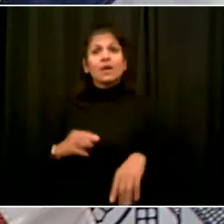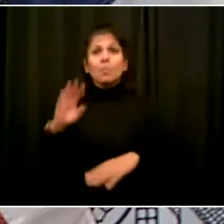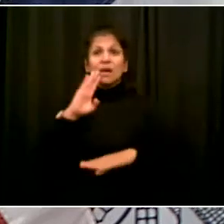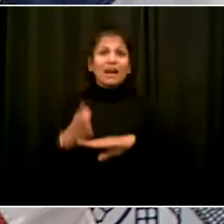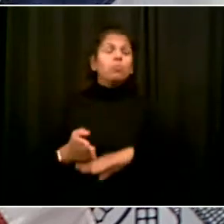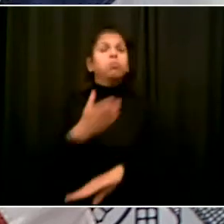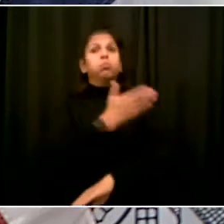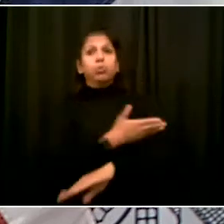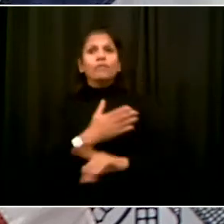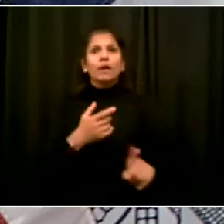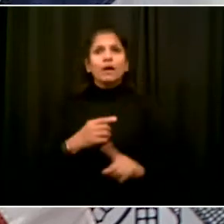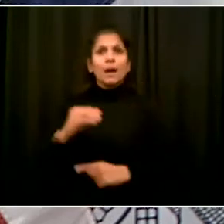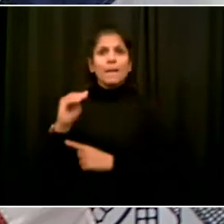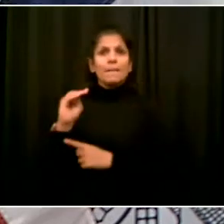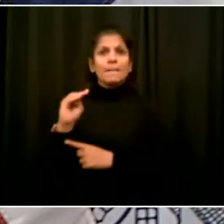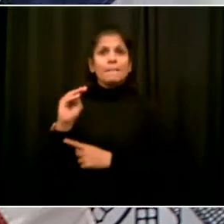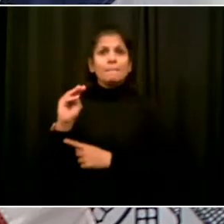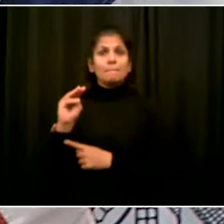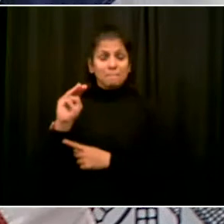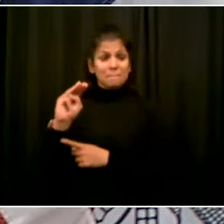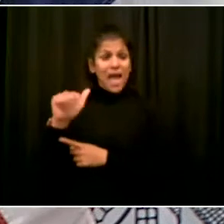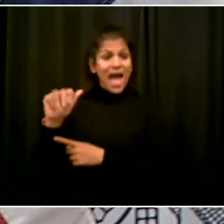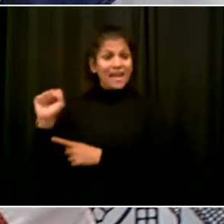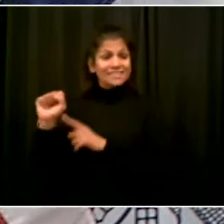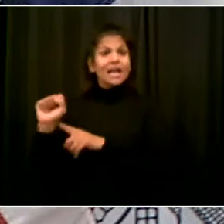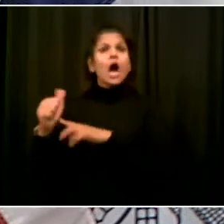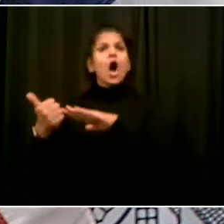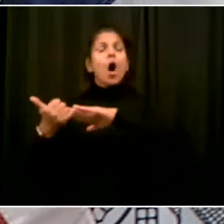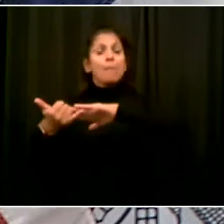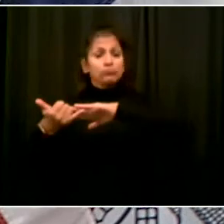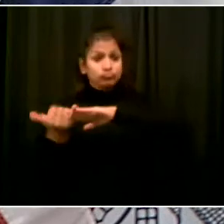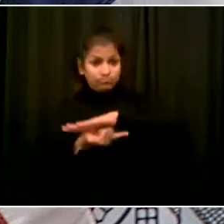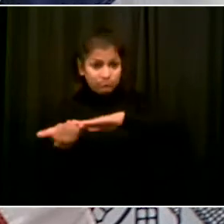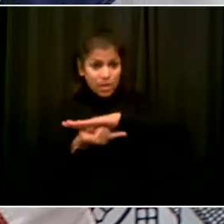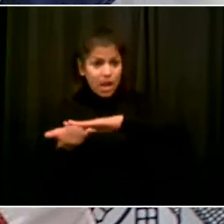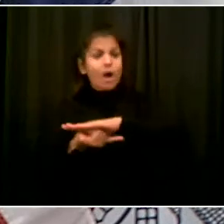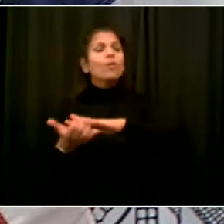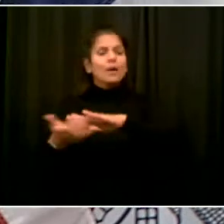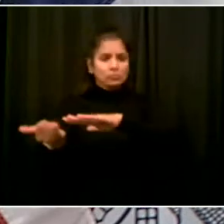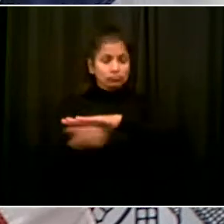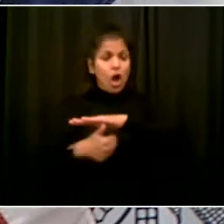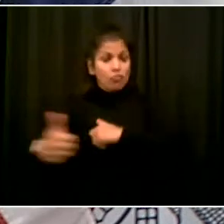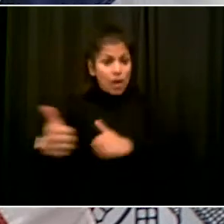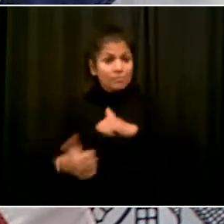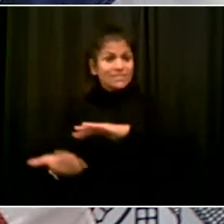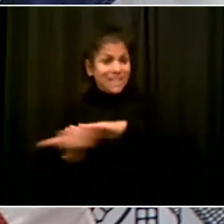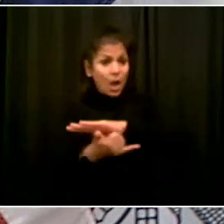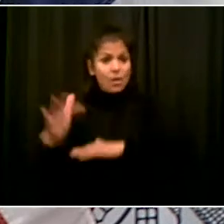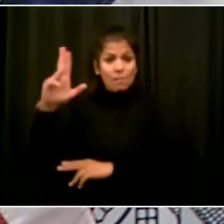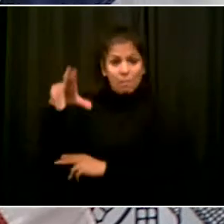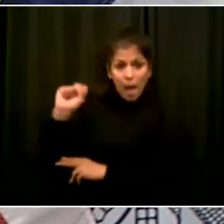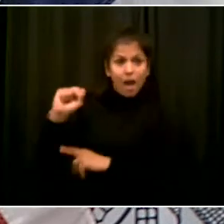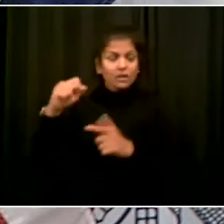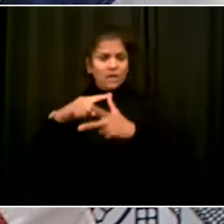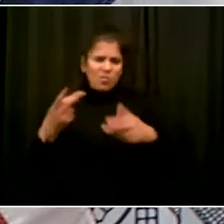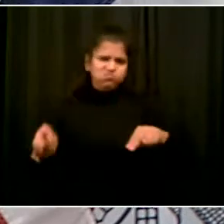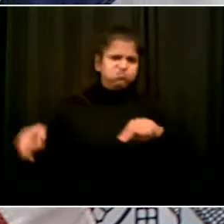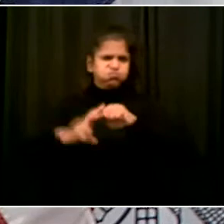BEHAVIOR. CONTINUING TO